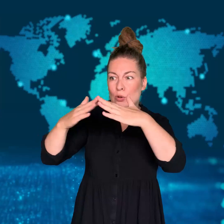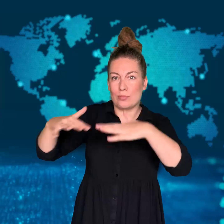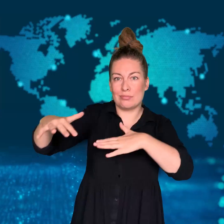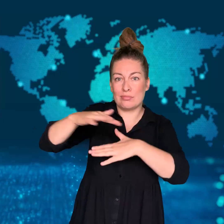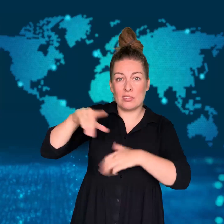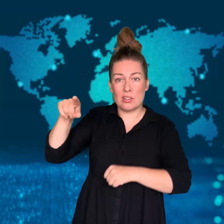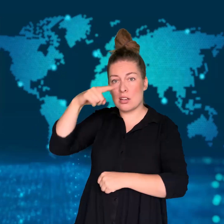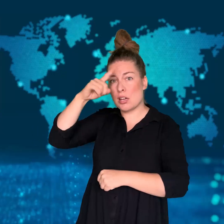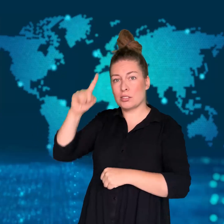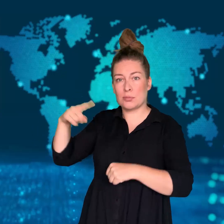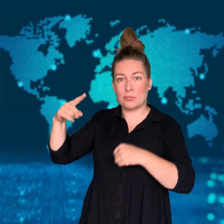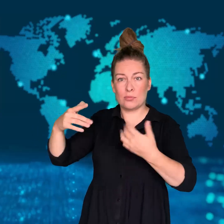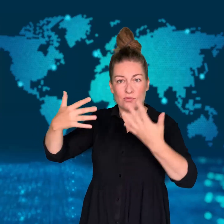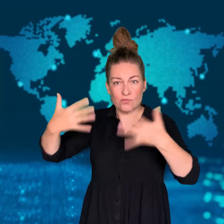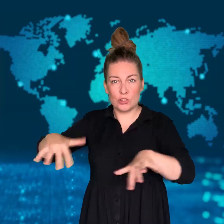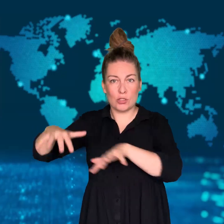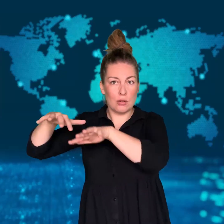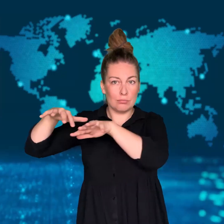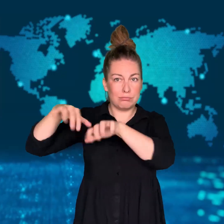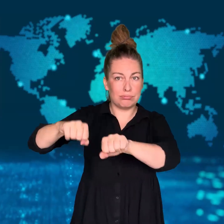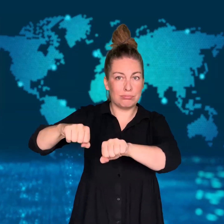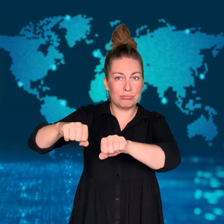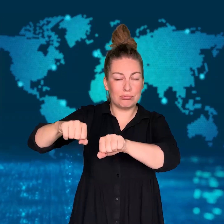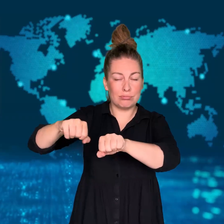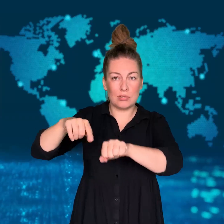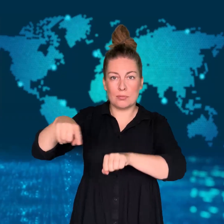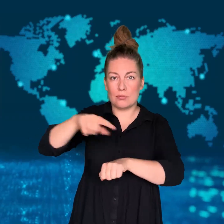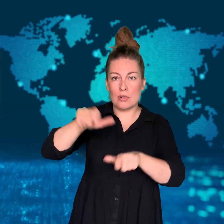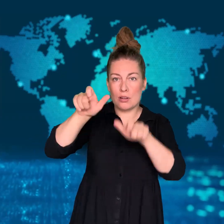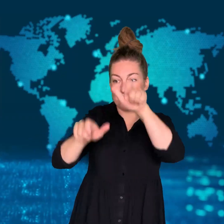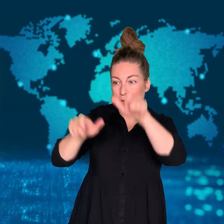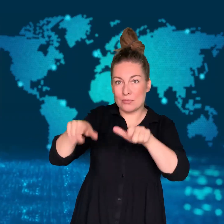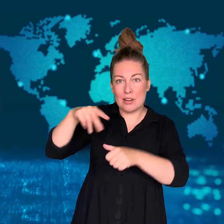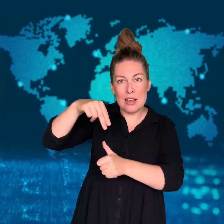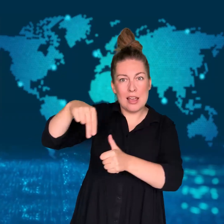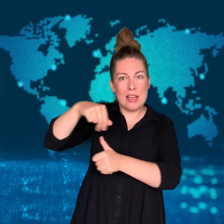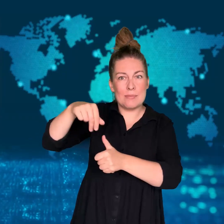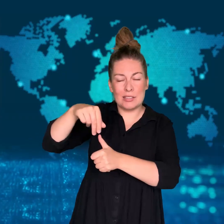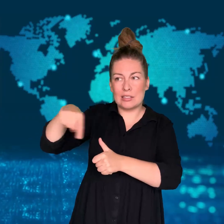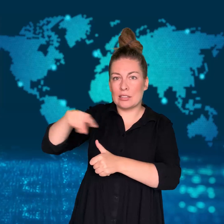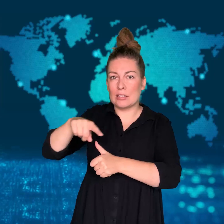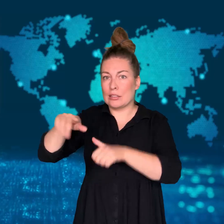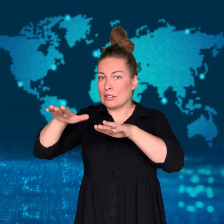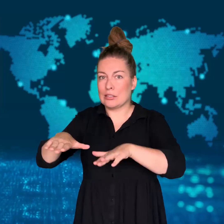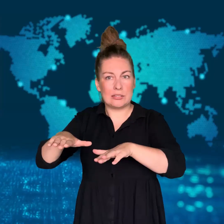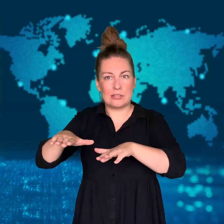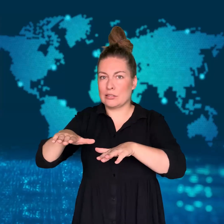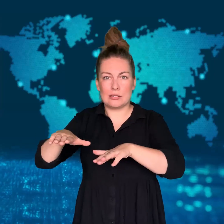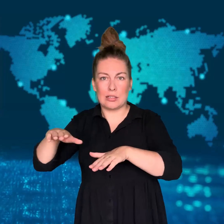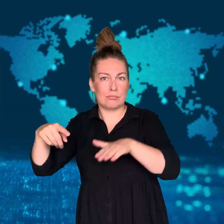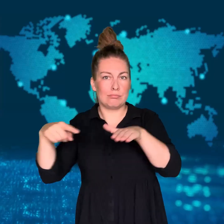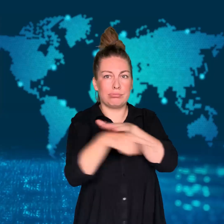Since Azerbaijan seized the disputed region,